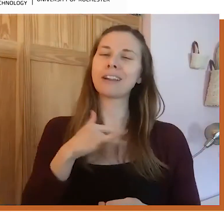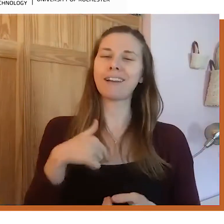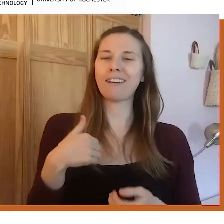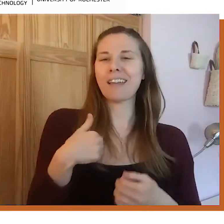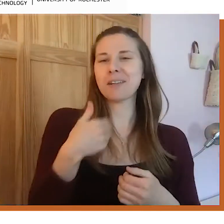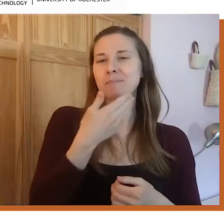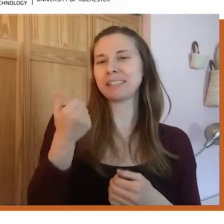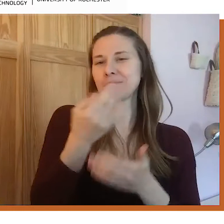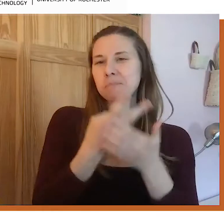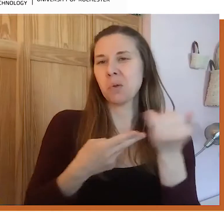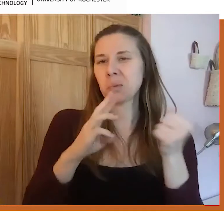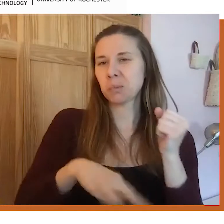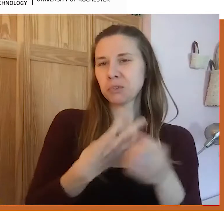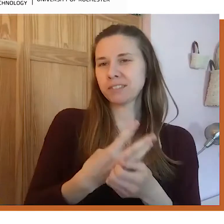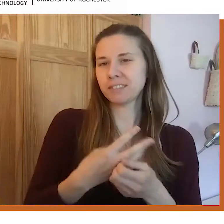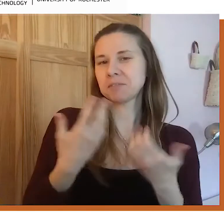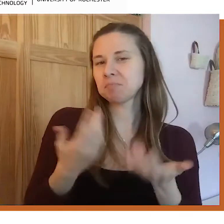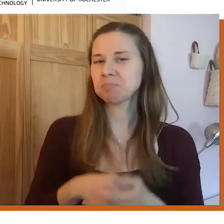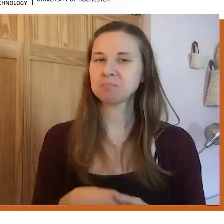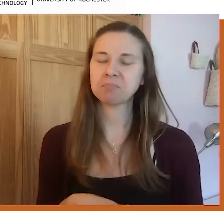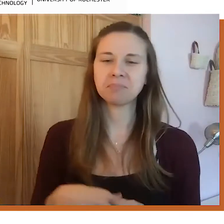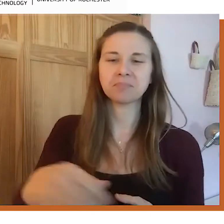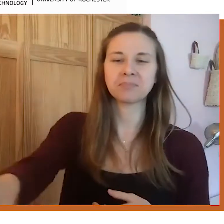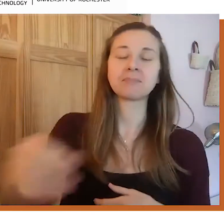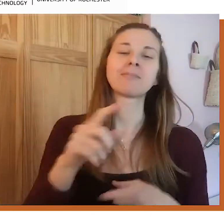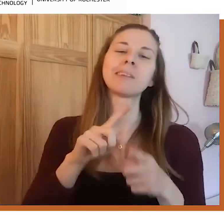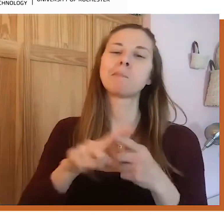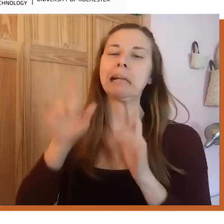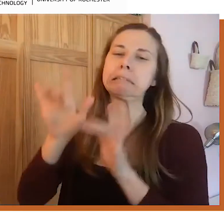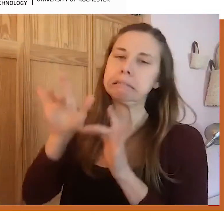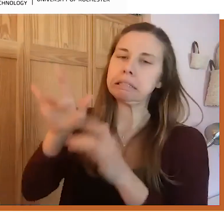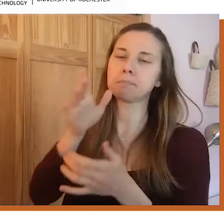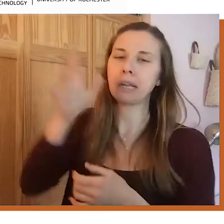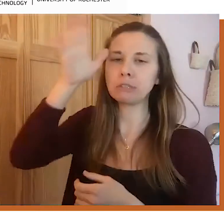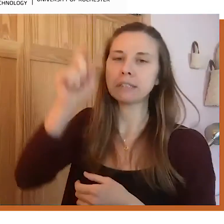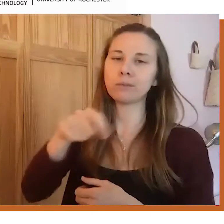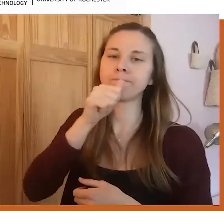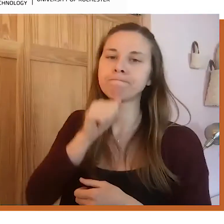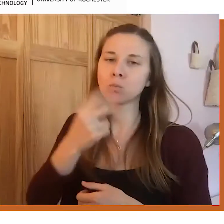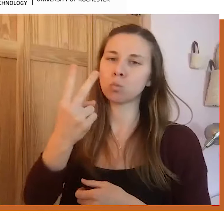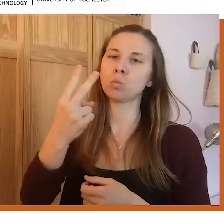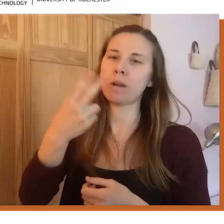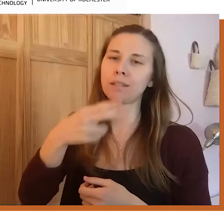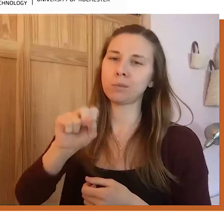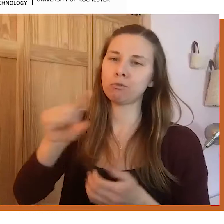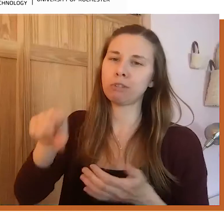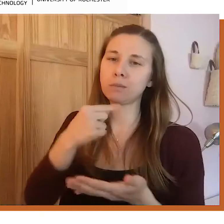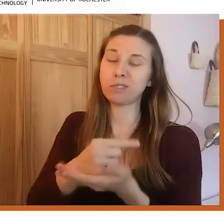during high school. I do feel sorry for my parents because they had to suffer through two high-school graduations.